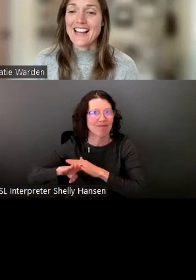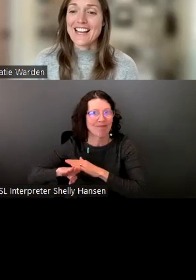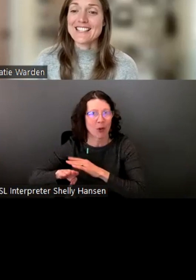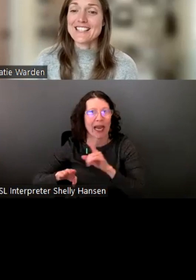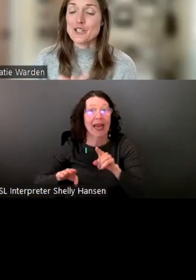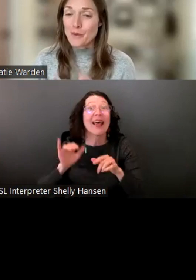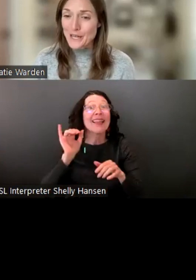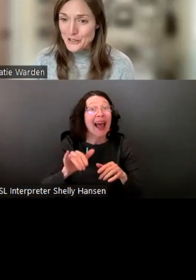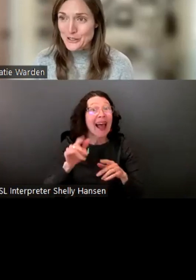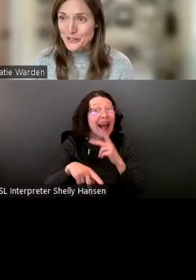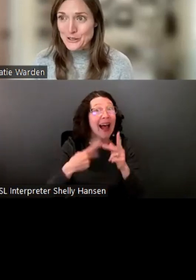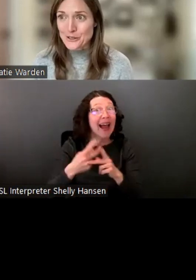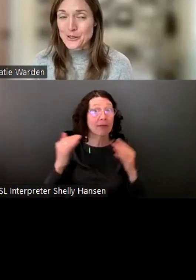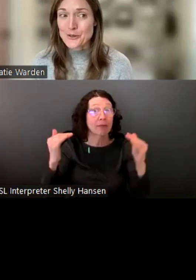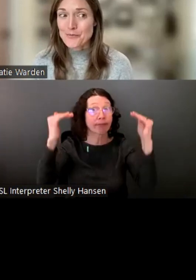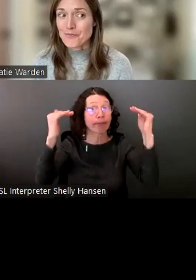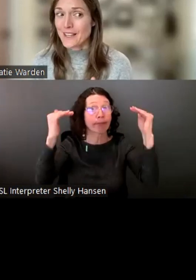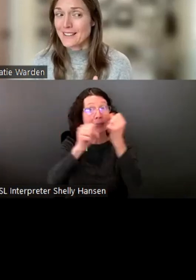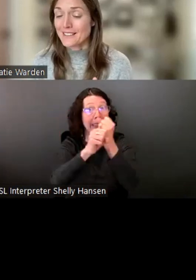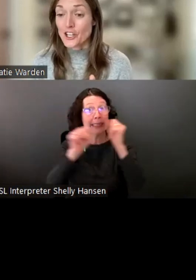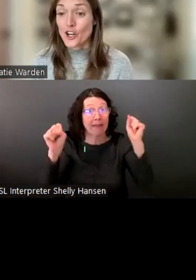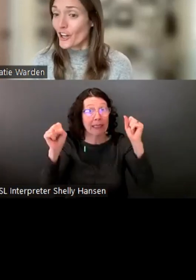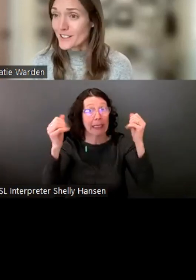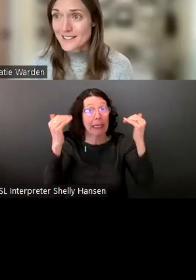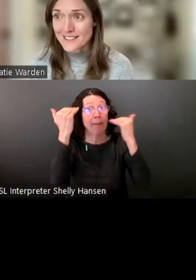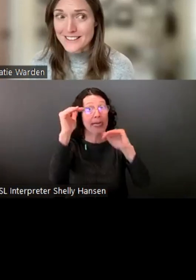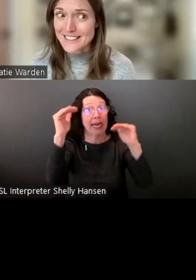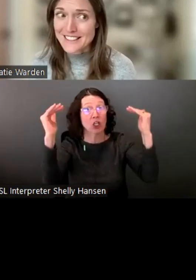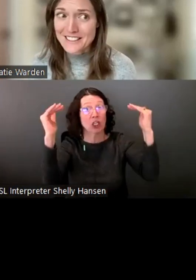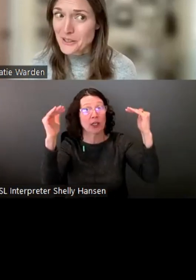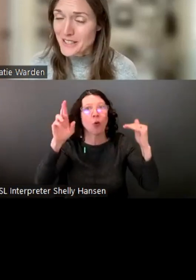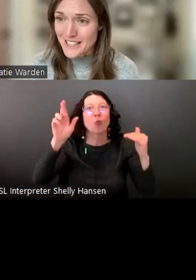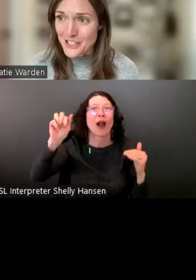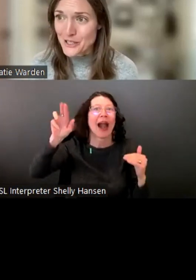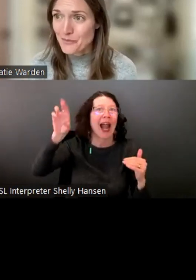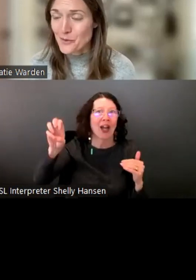And you might notice also that cost isn't a limitation